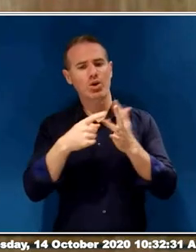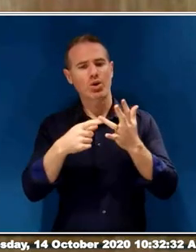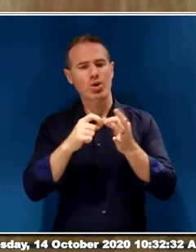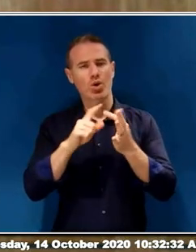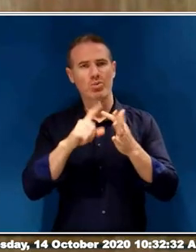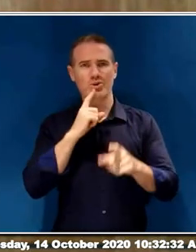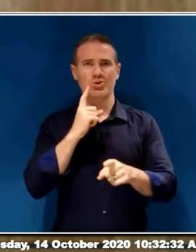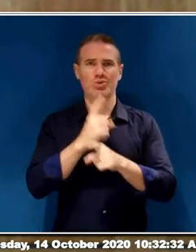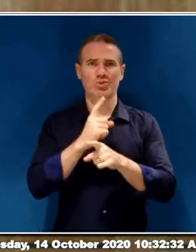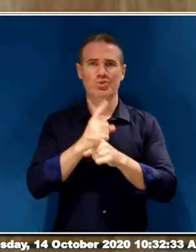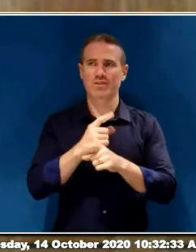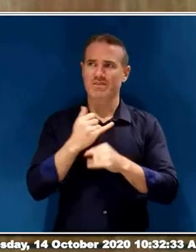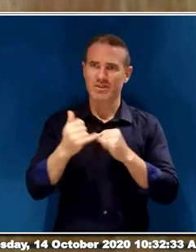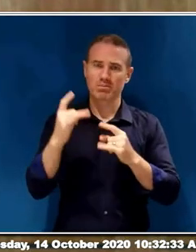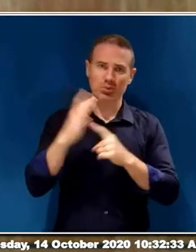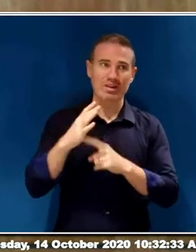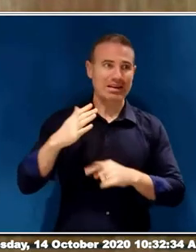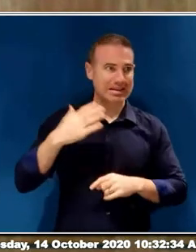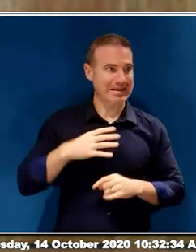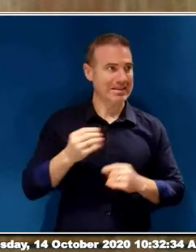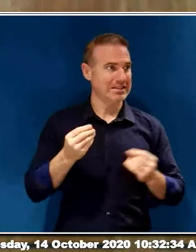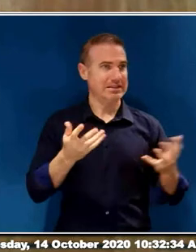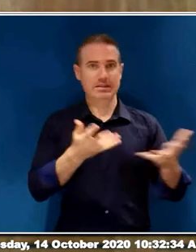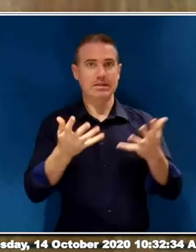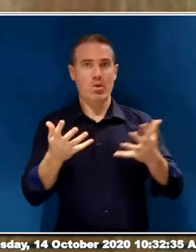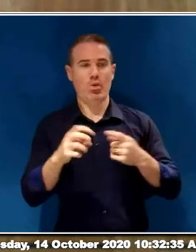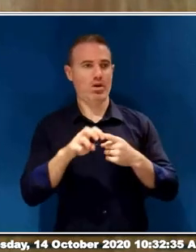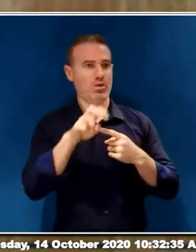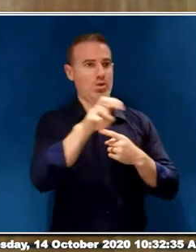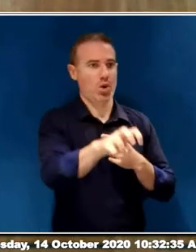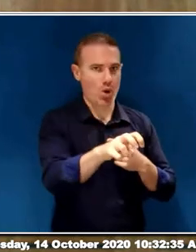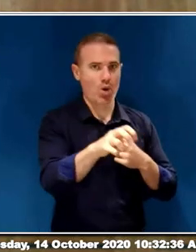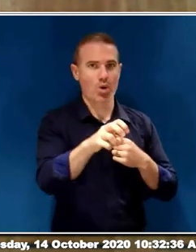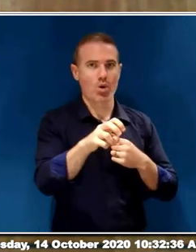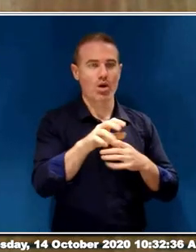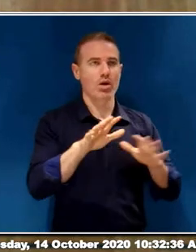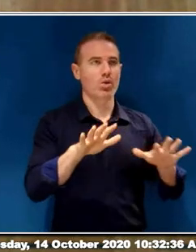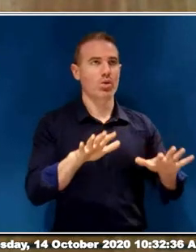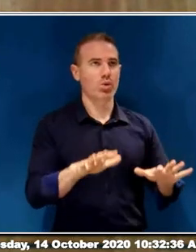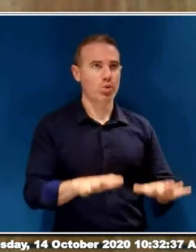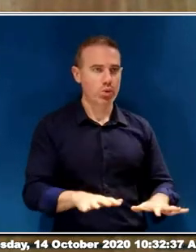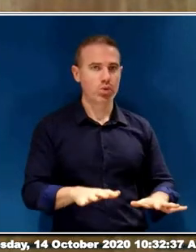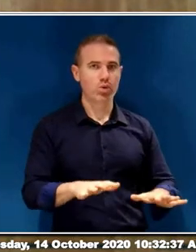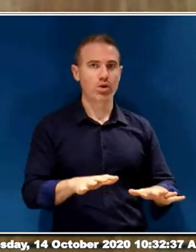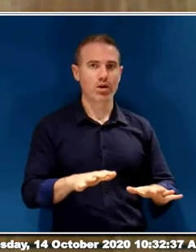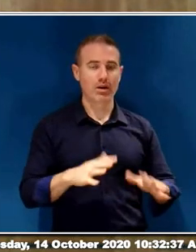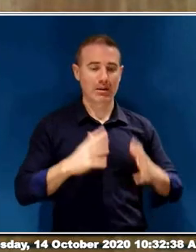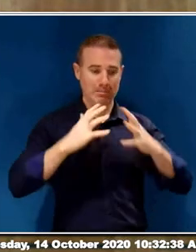and to manage his ‘meltdowns’ as they're sometimes referred to.